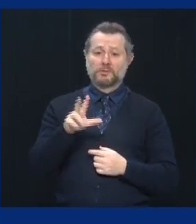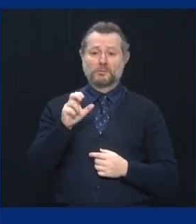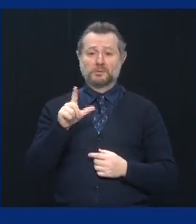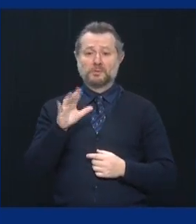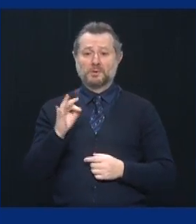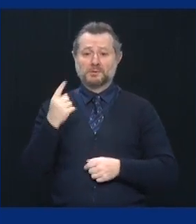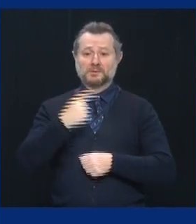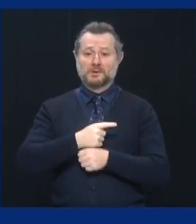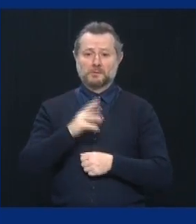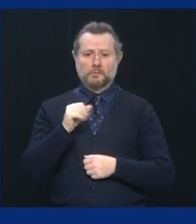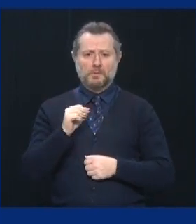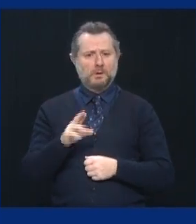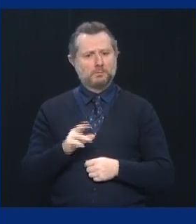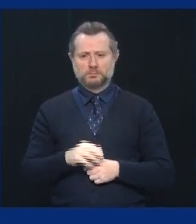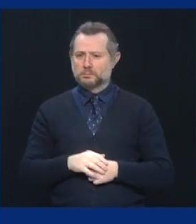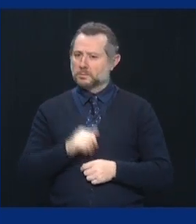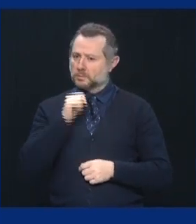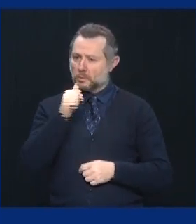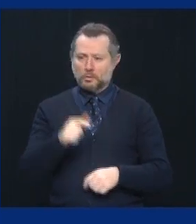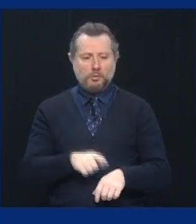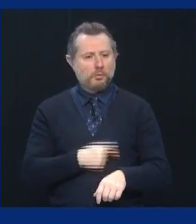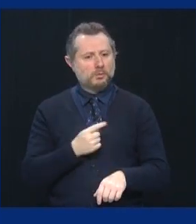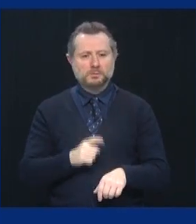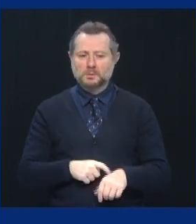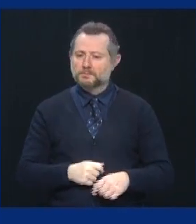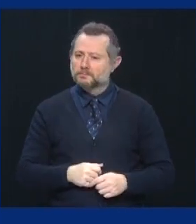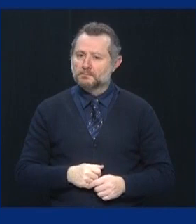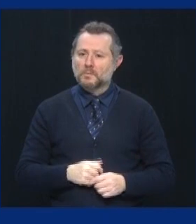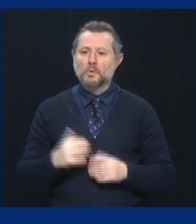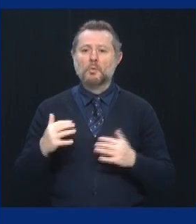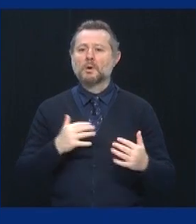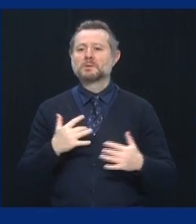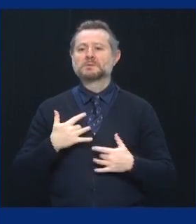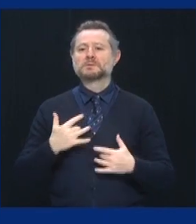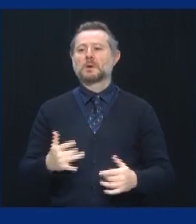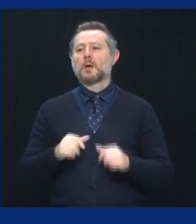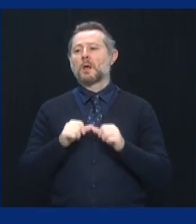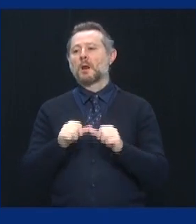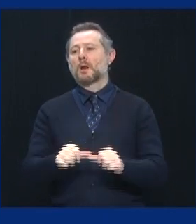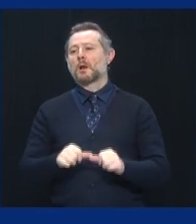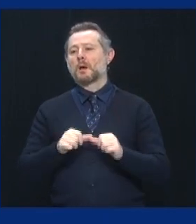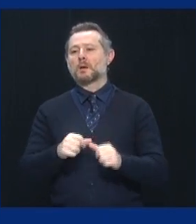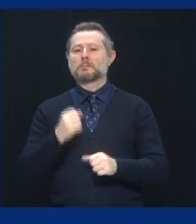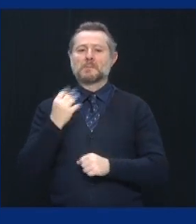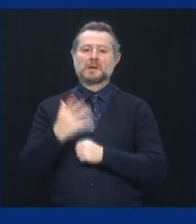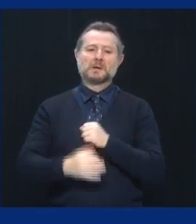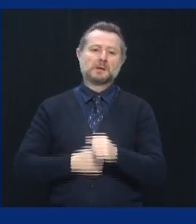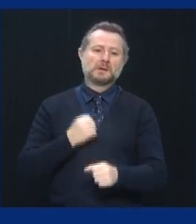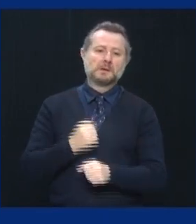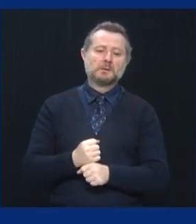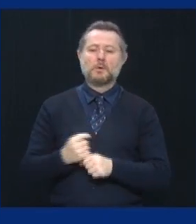WENT TO WAR. AND 329 DAYS IS NOT LONG WHEN